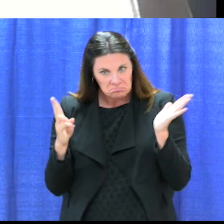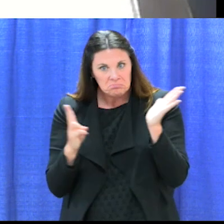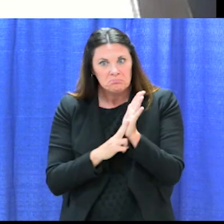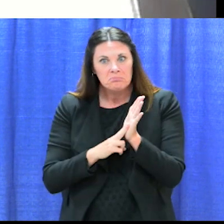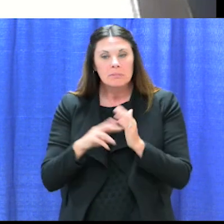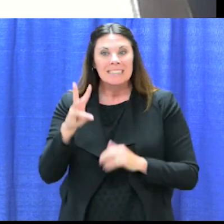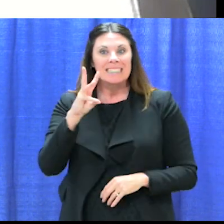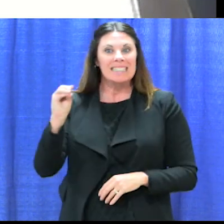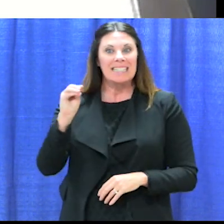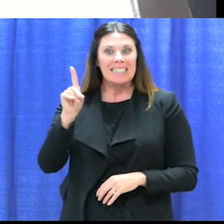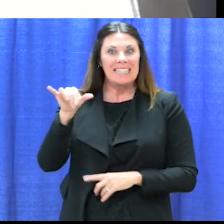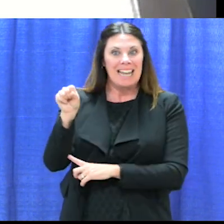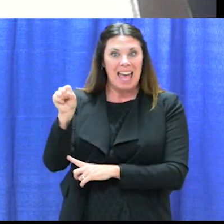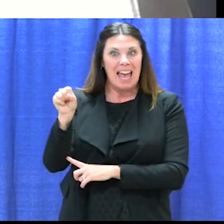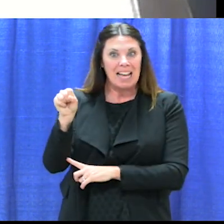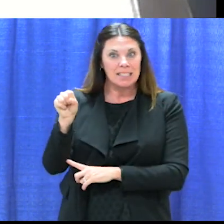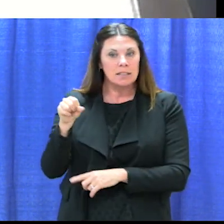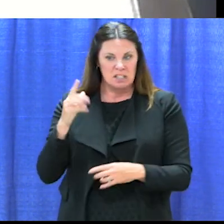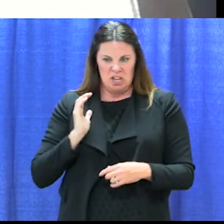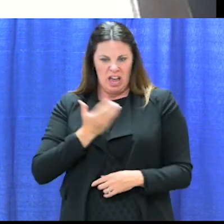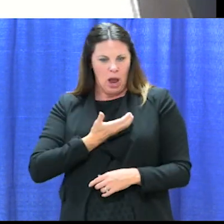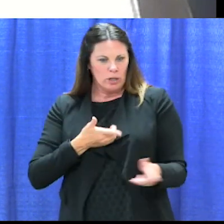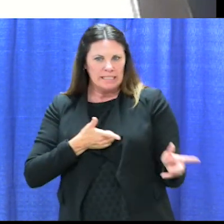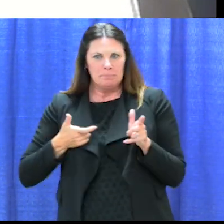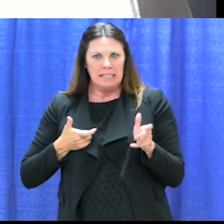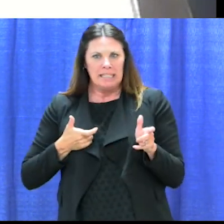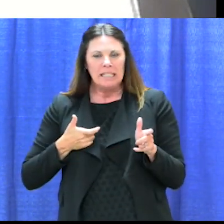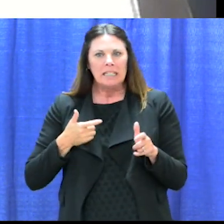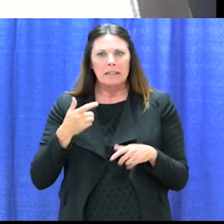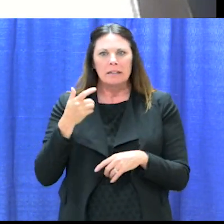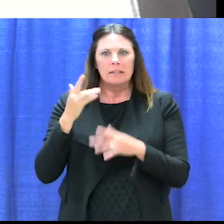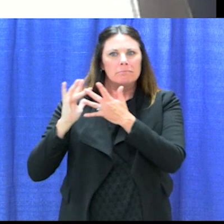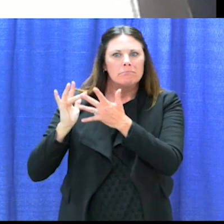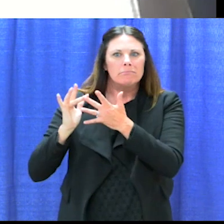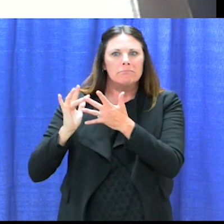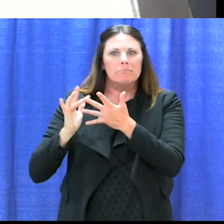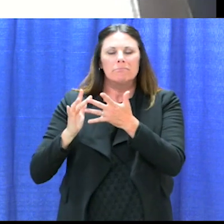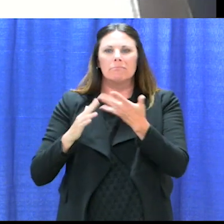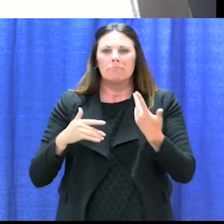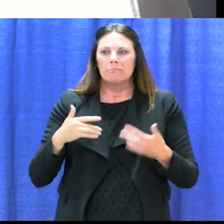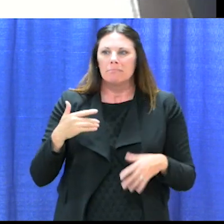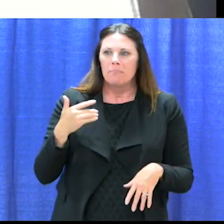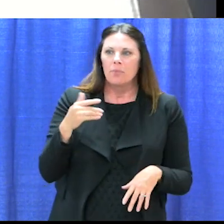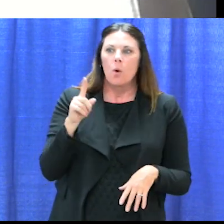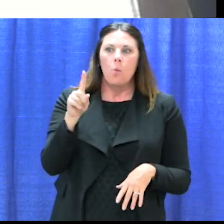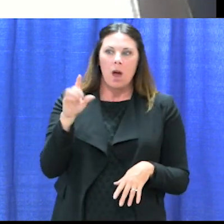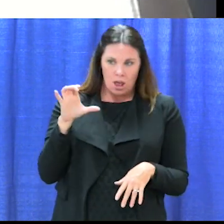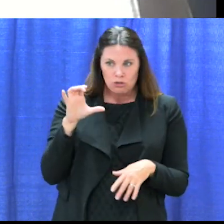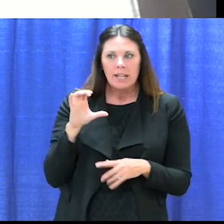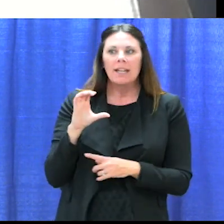service. Our speeds are up to 100 megabits per second. They get those 60 days for free.